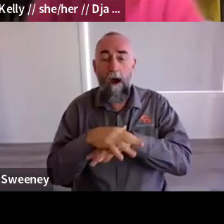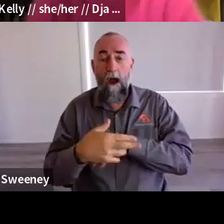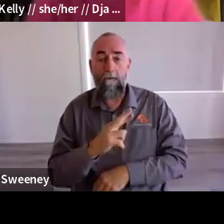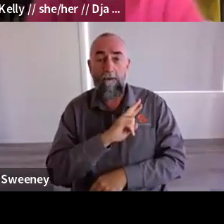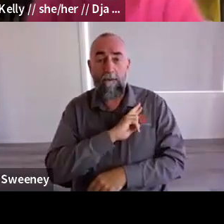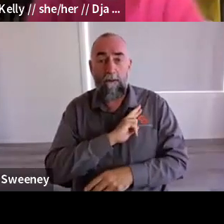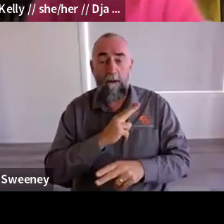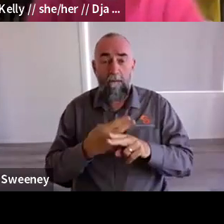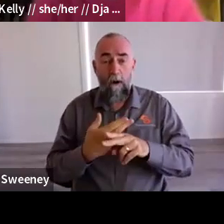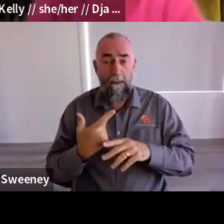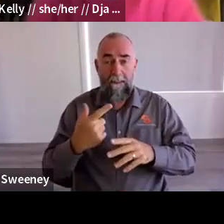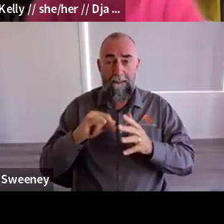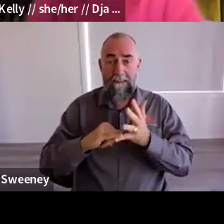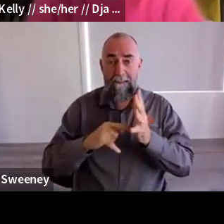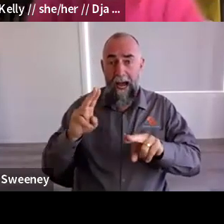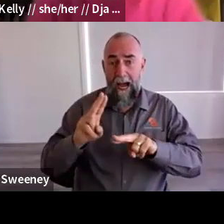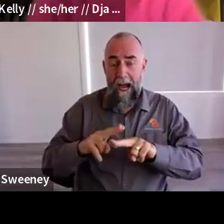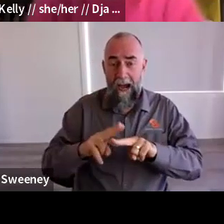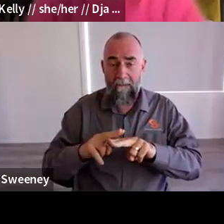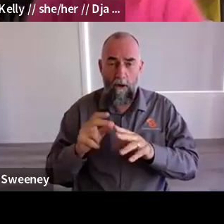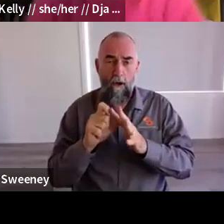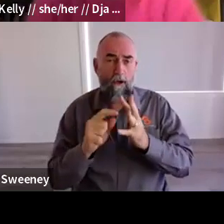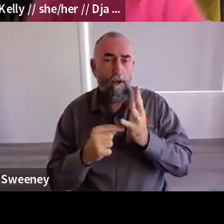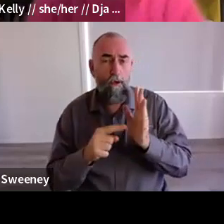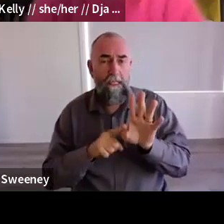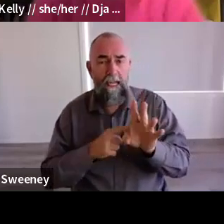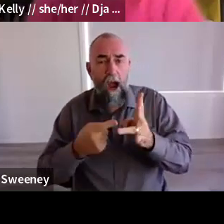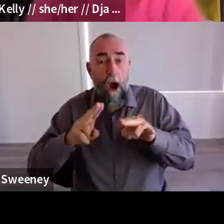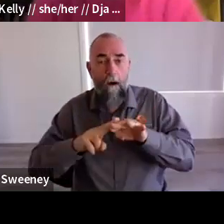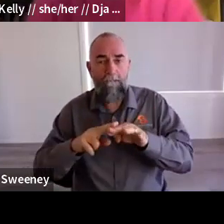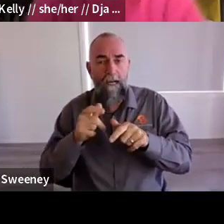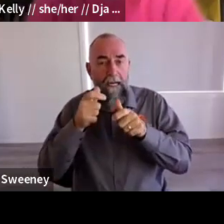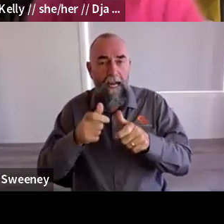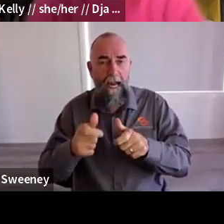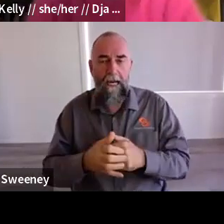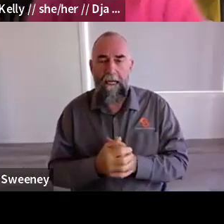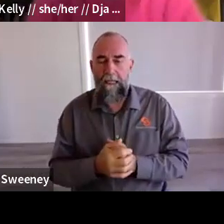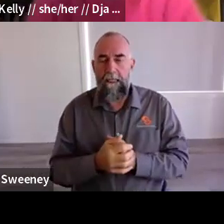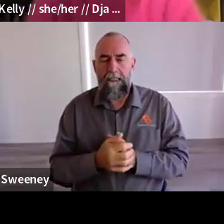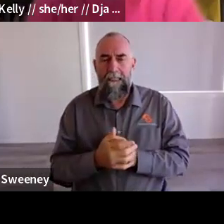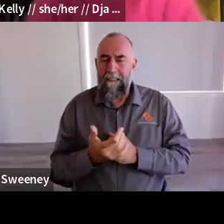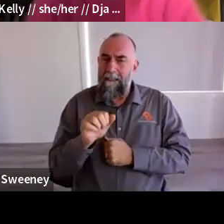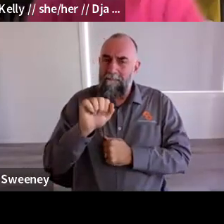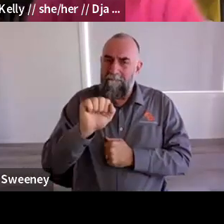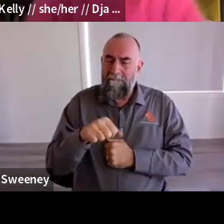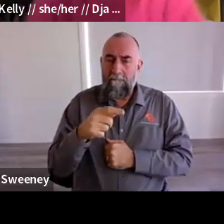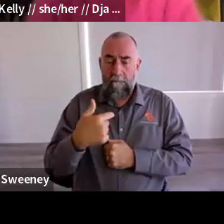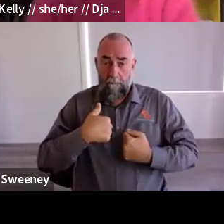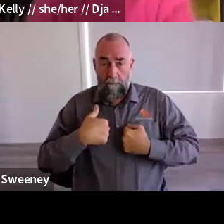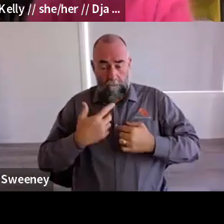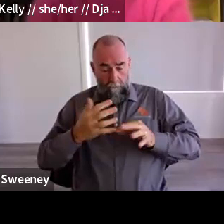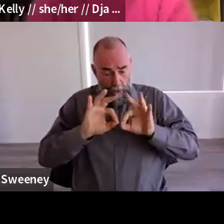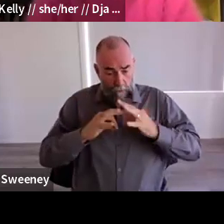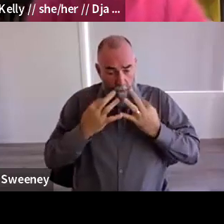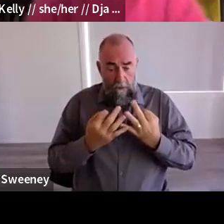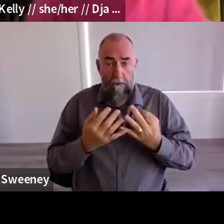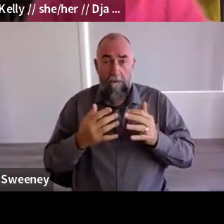mind. Just looking at the Q and A where Kate has asked about examples of duty